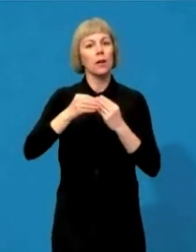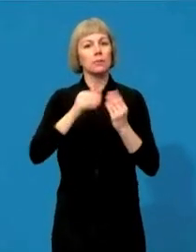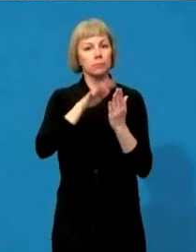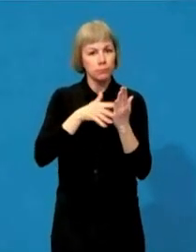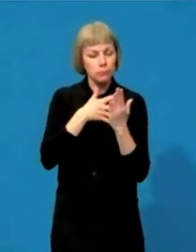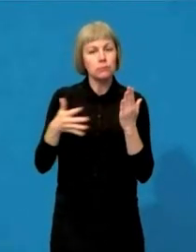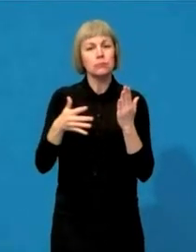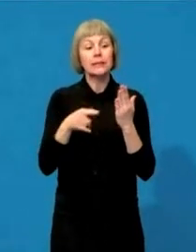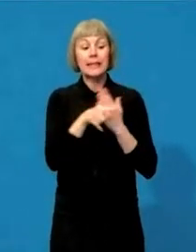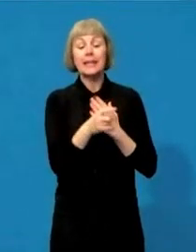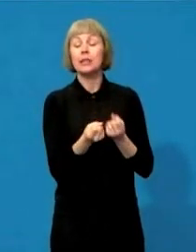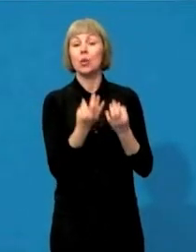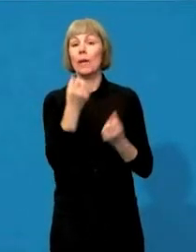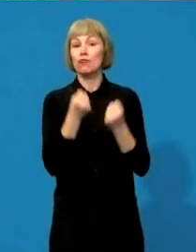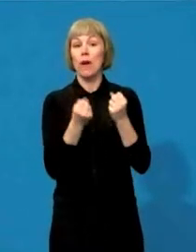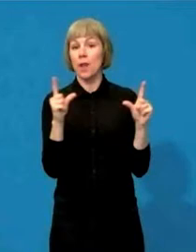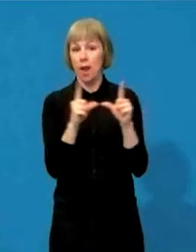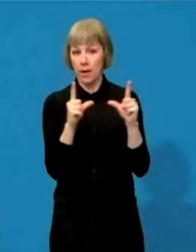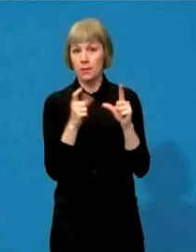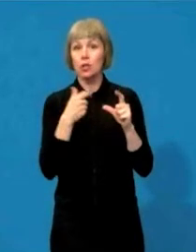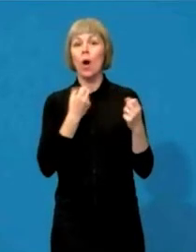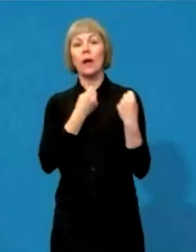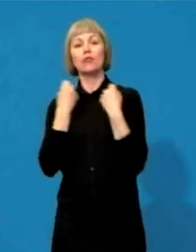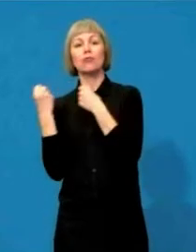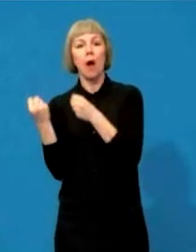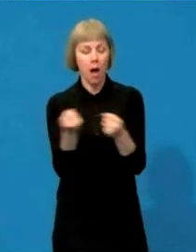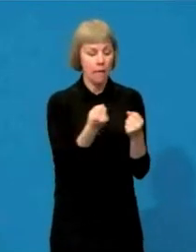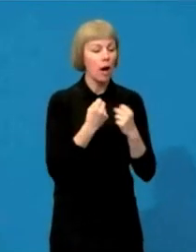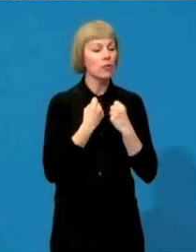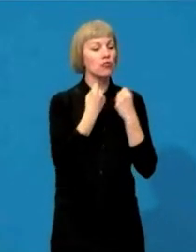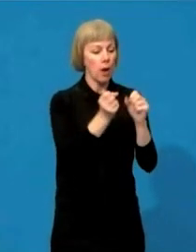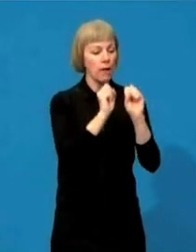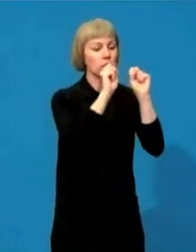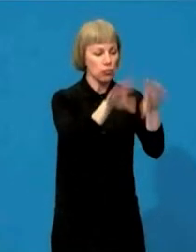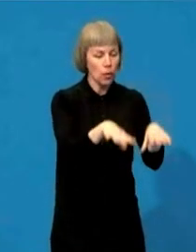licence, so I became his driver to - to drive him and his ride-on mower around.